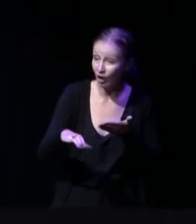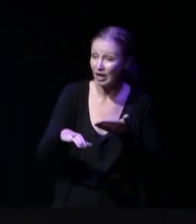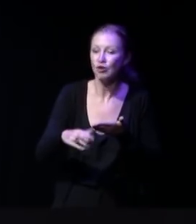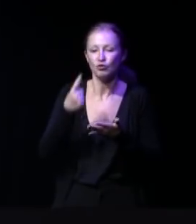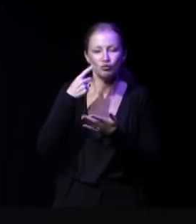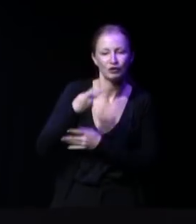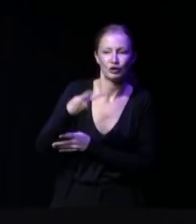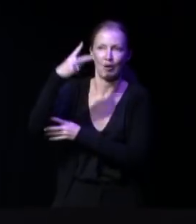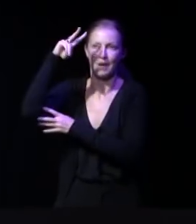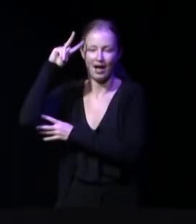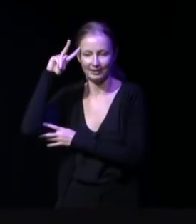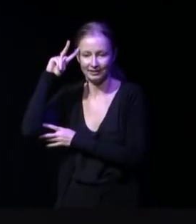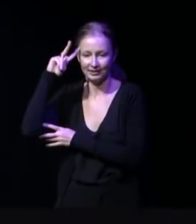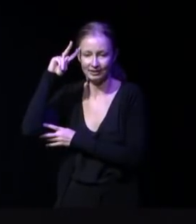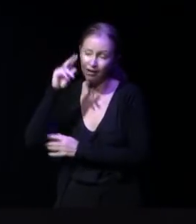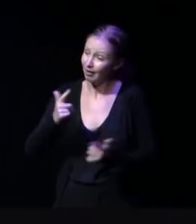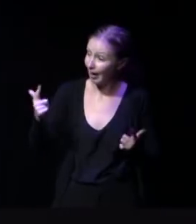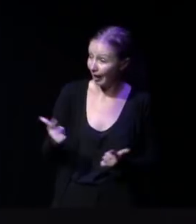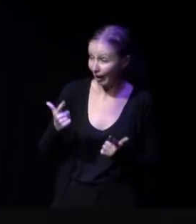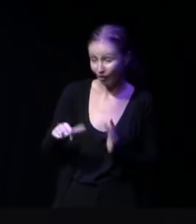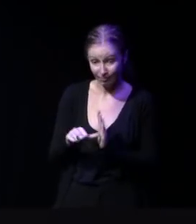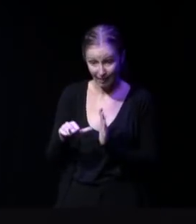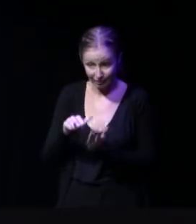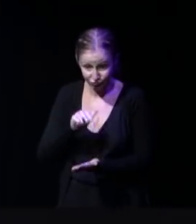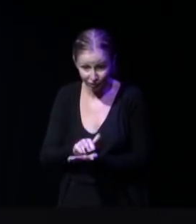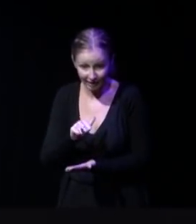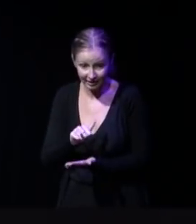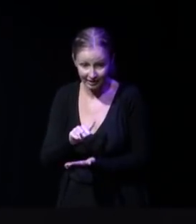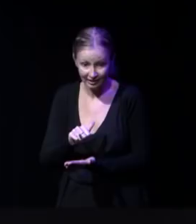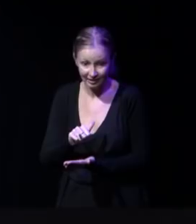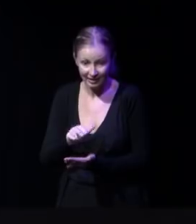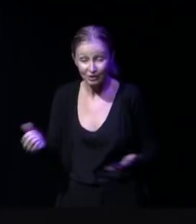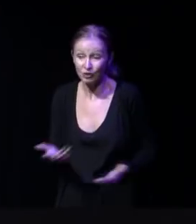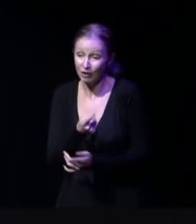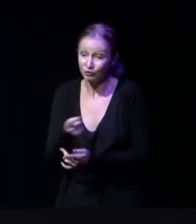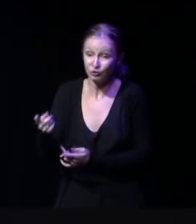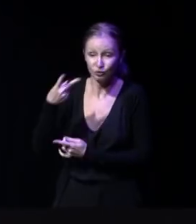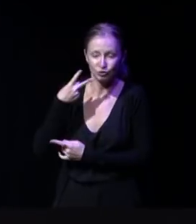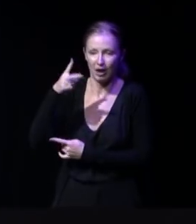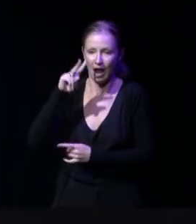I mean, it takes a tremendous amount for them to destabilise your sense of self.